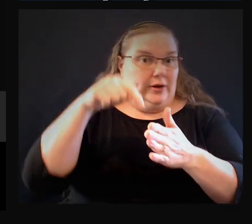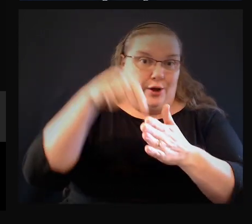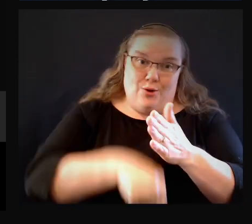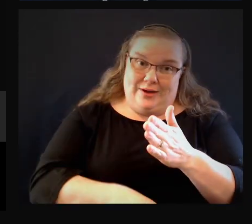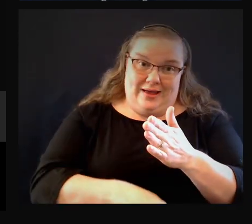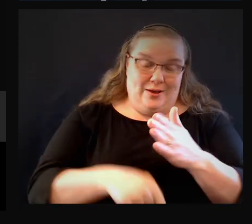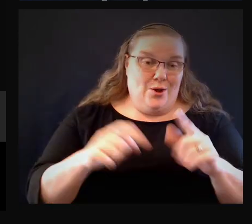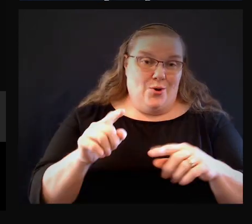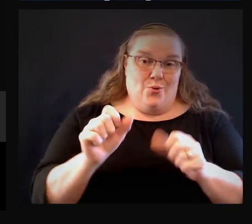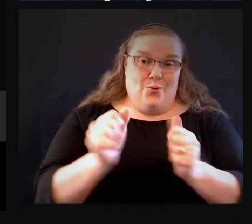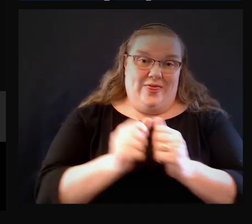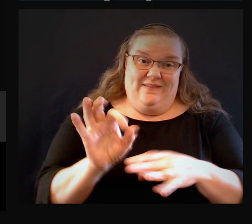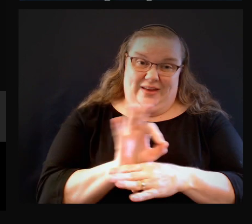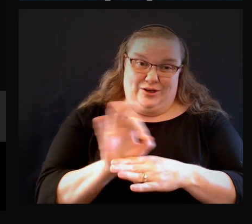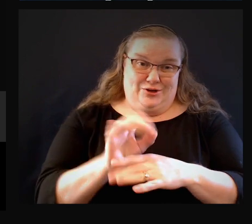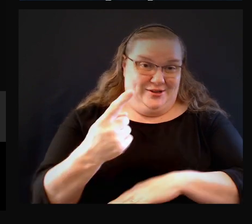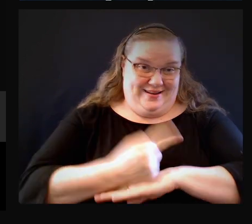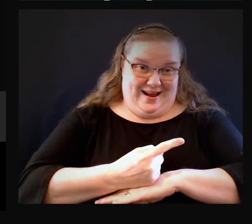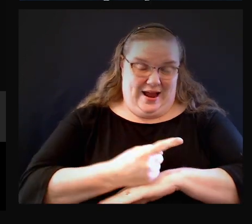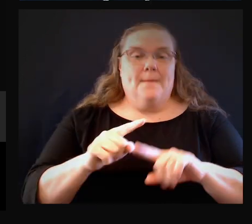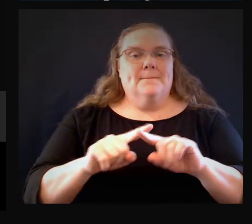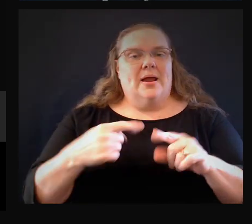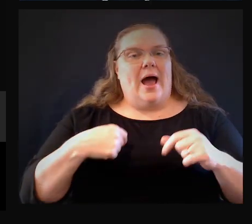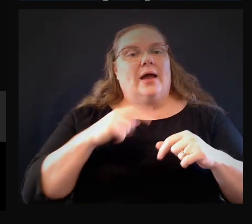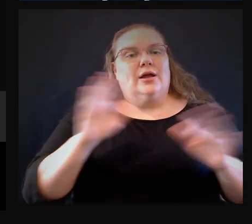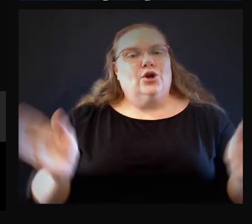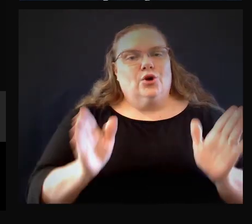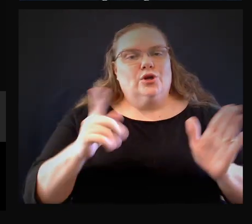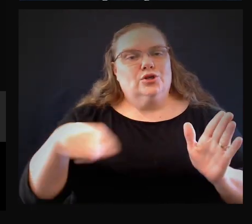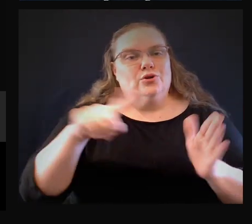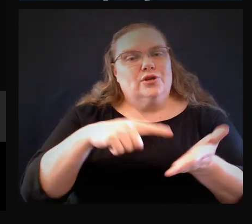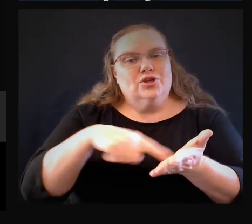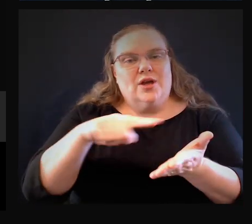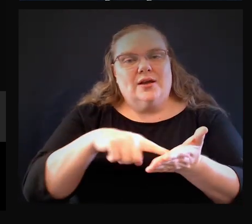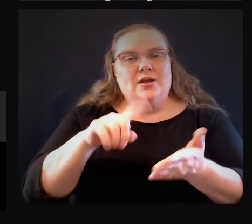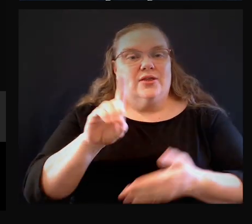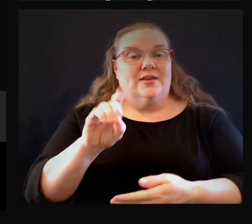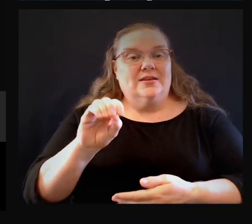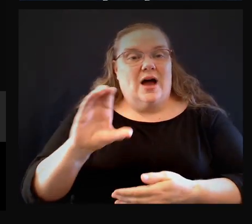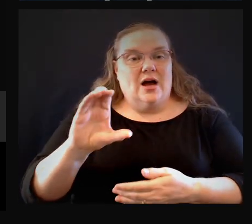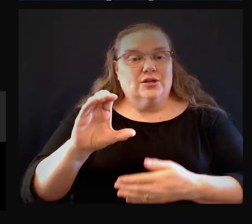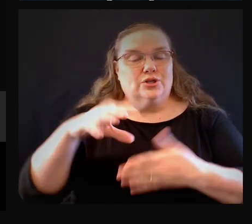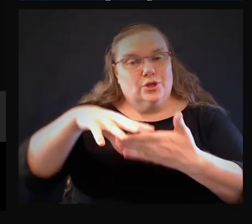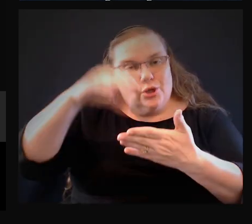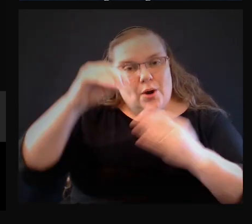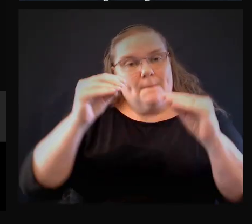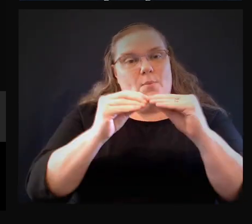for the features covered today. I really encourage you to check out our docs to learn more about PlayFab's Economy system.